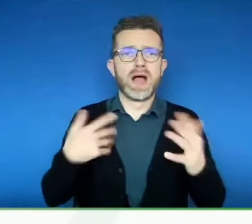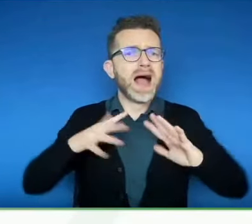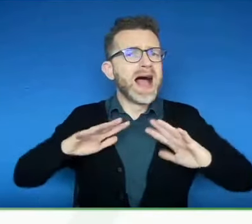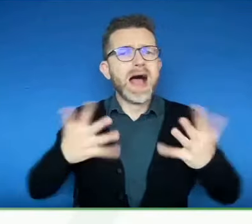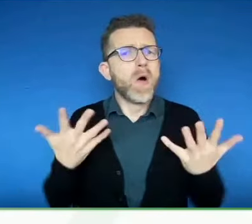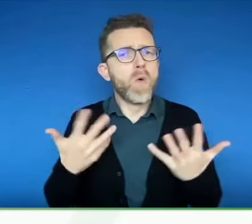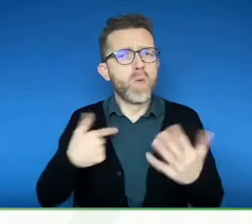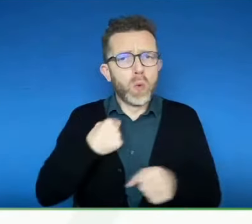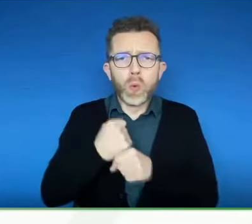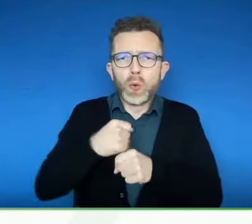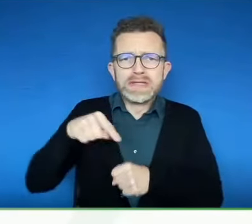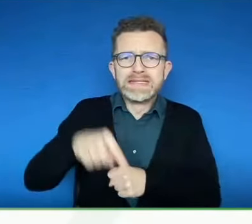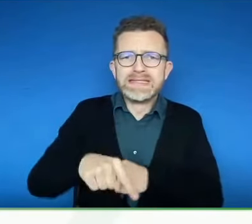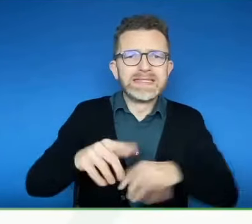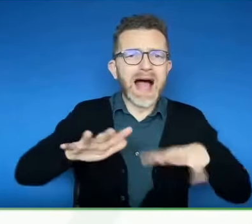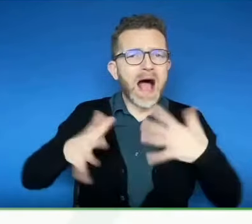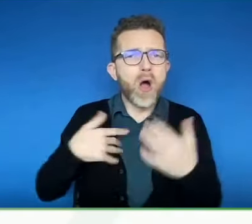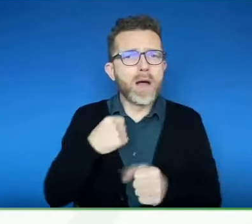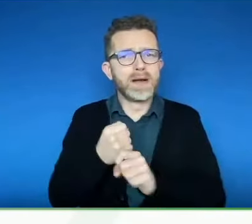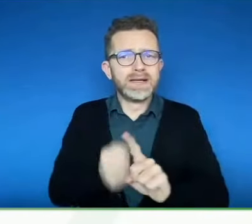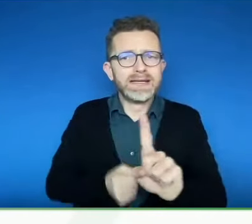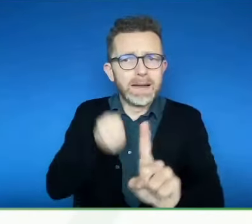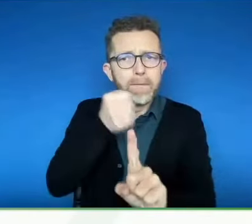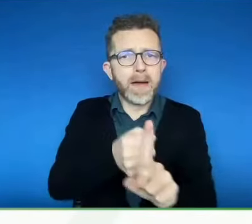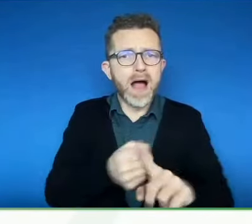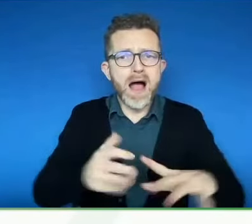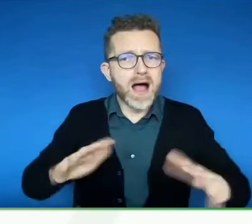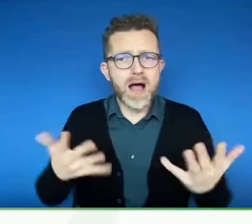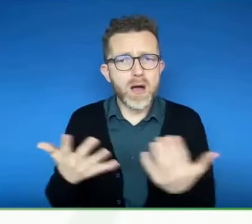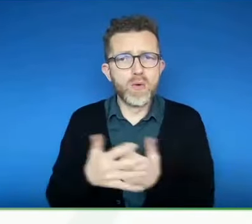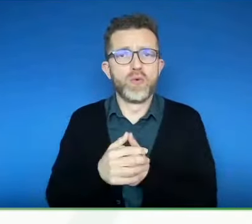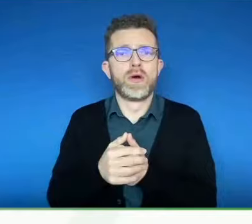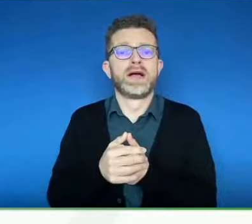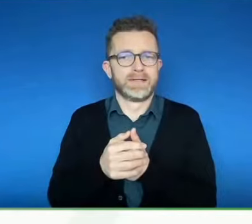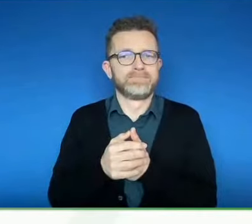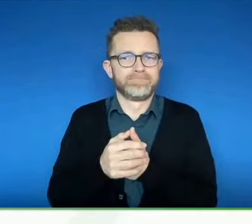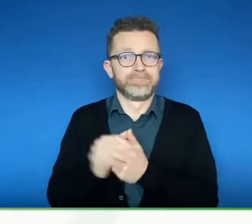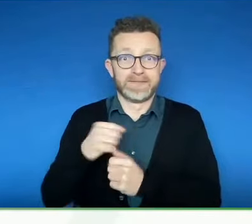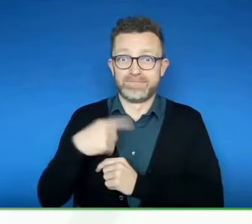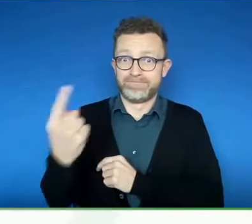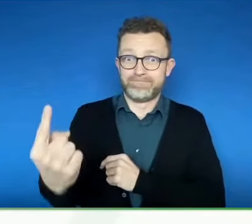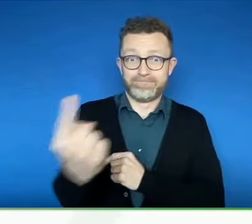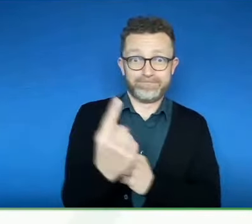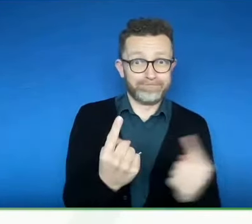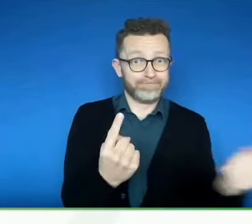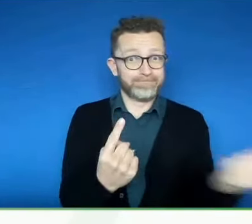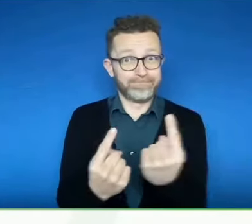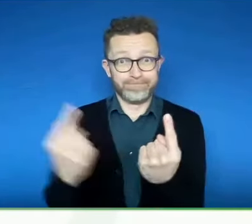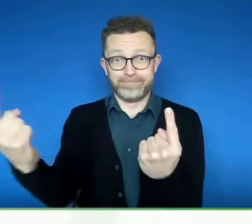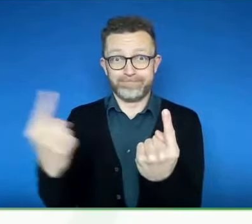abilities, the abilities they already have and in the meetings